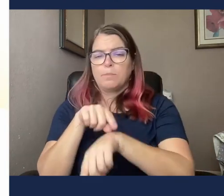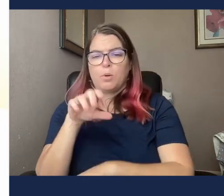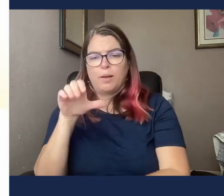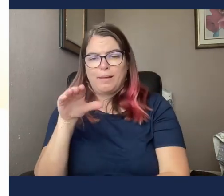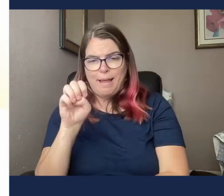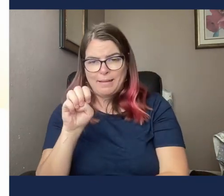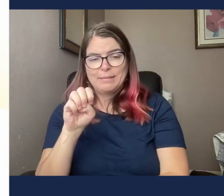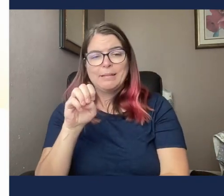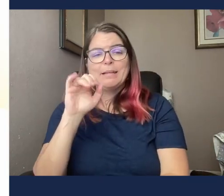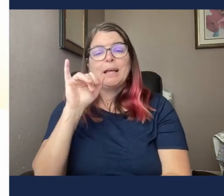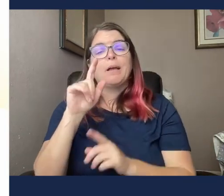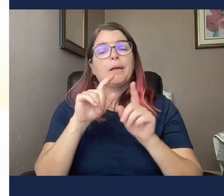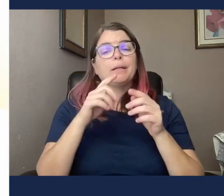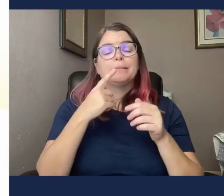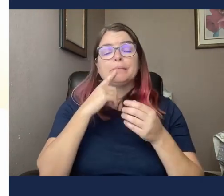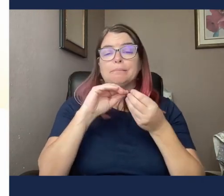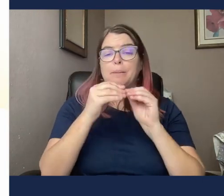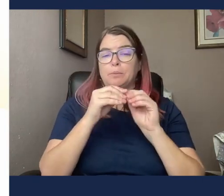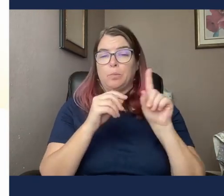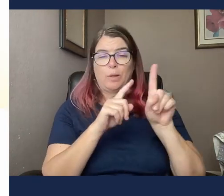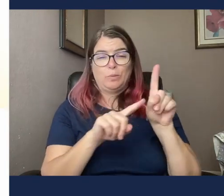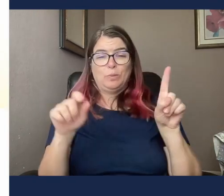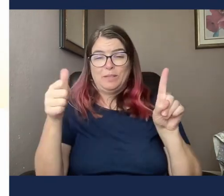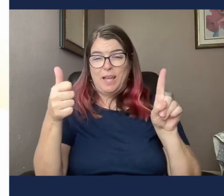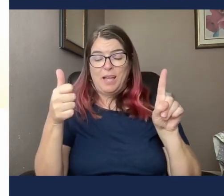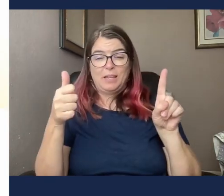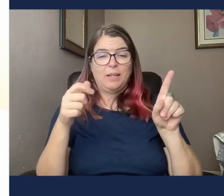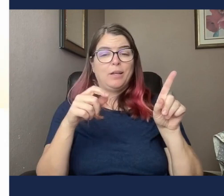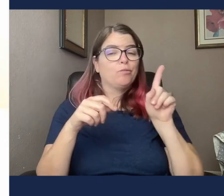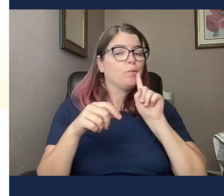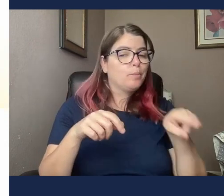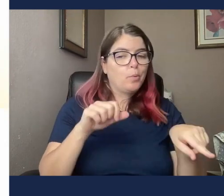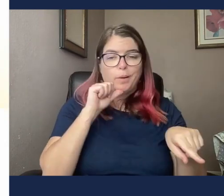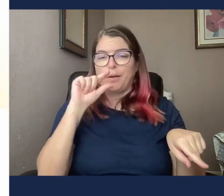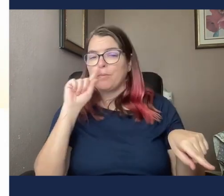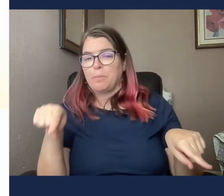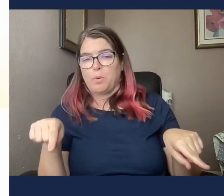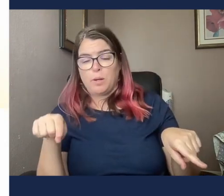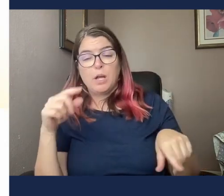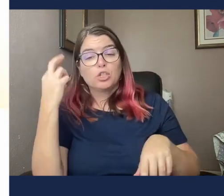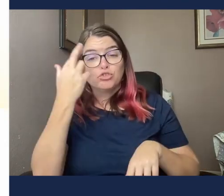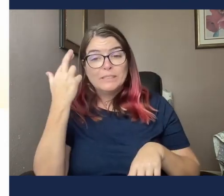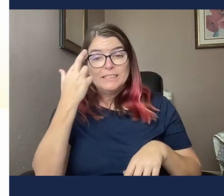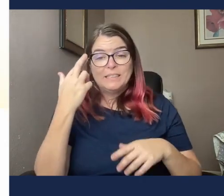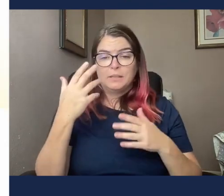continue to subject people to biassed judgments. I'm talking about all Americans. Black,